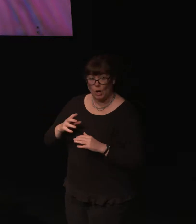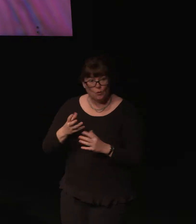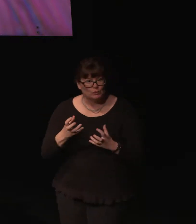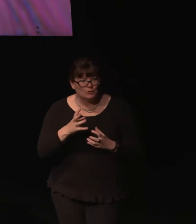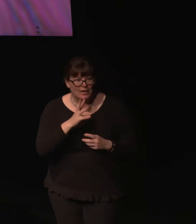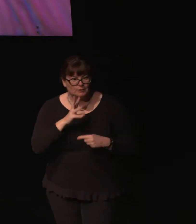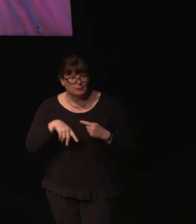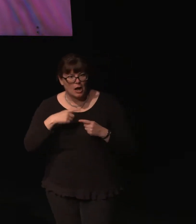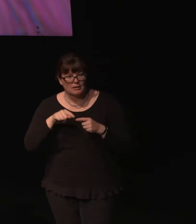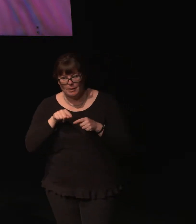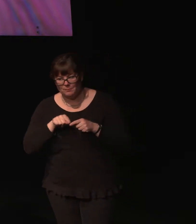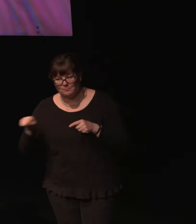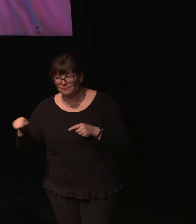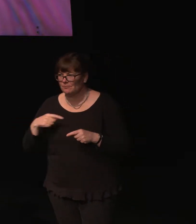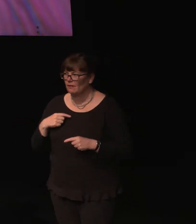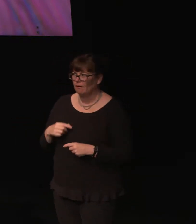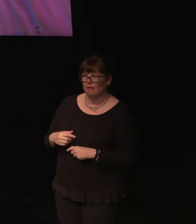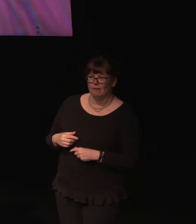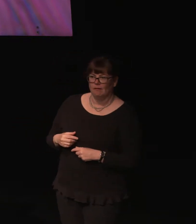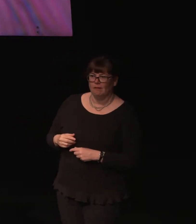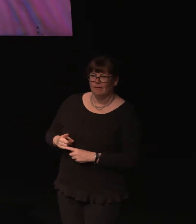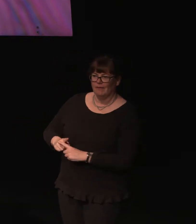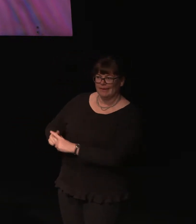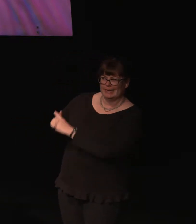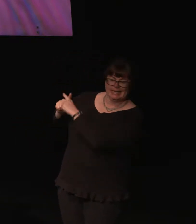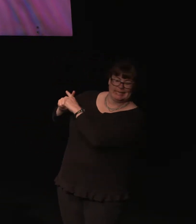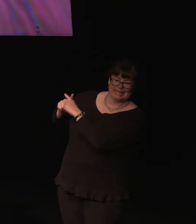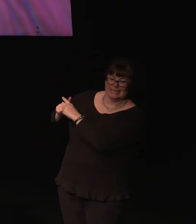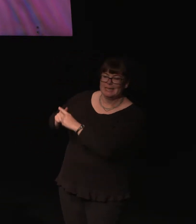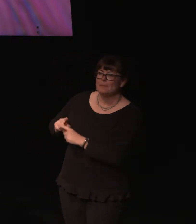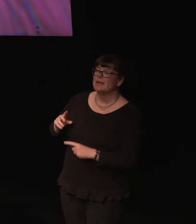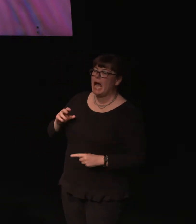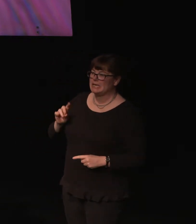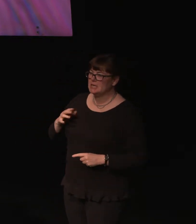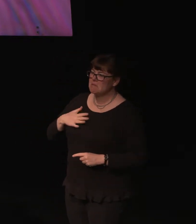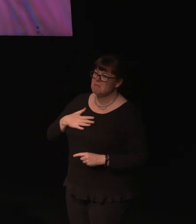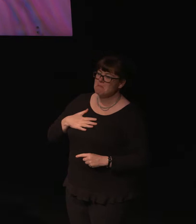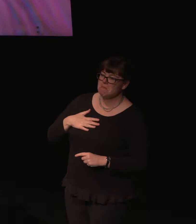But I did. I did talk to them about accessibility,